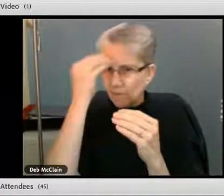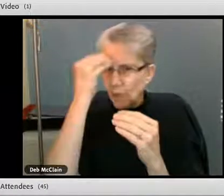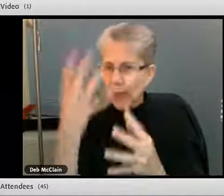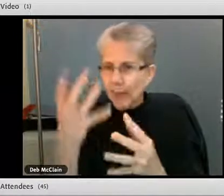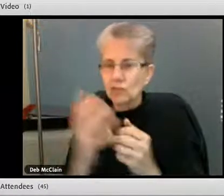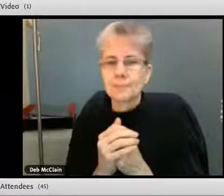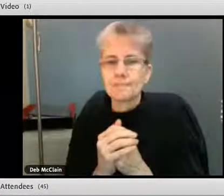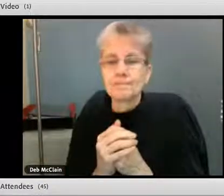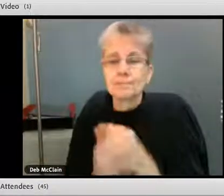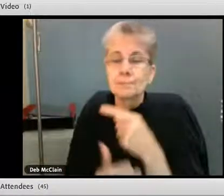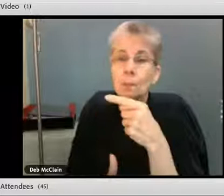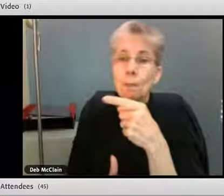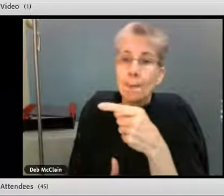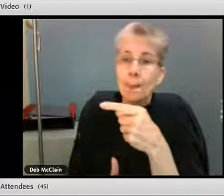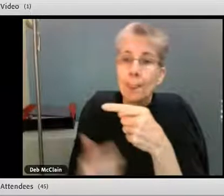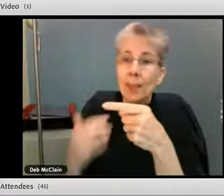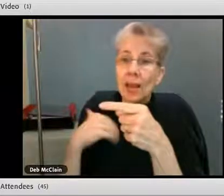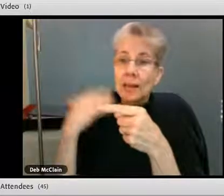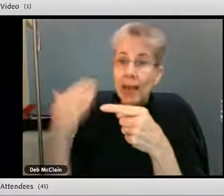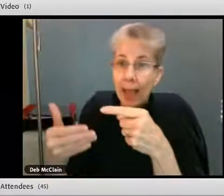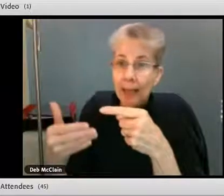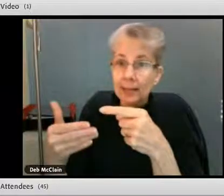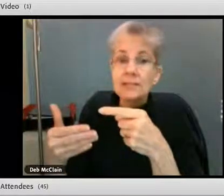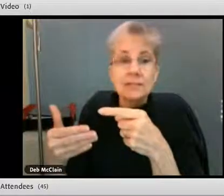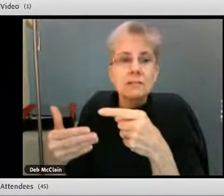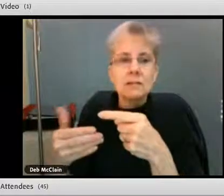visualizing your data can go even further.